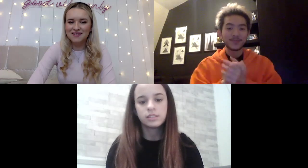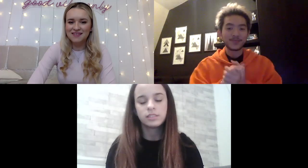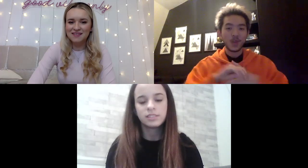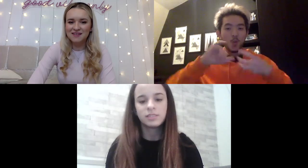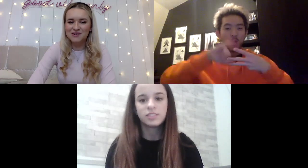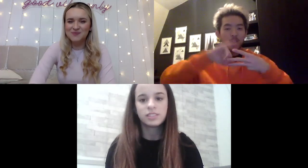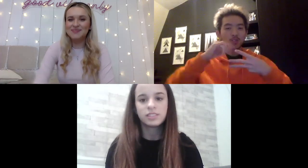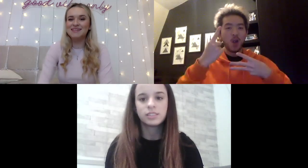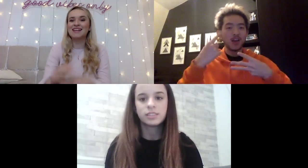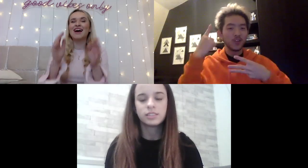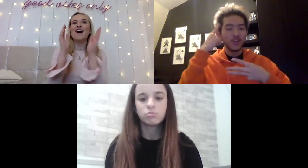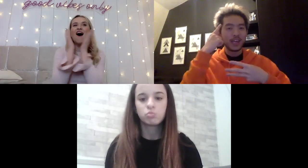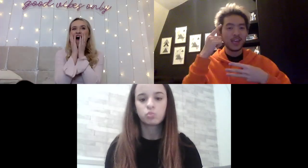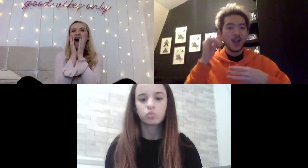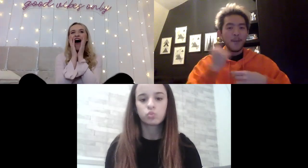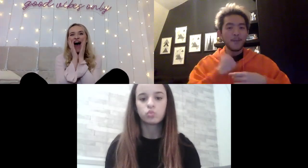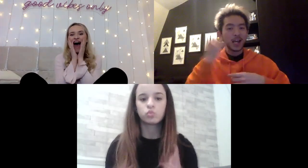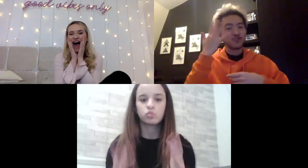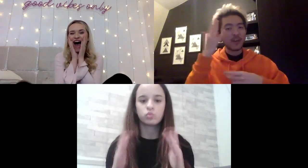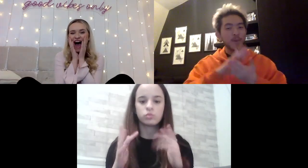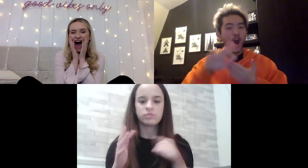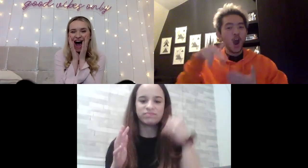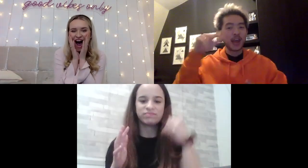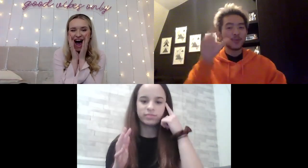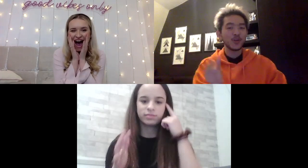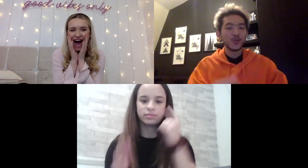B: Which one do you think is my dream honeymoon?